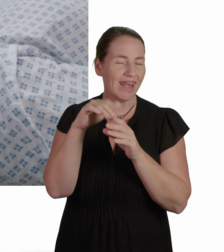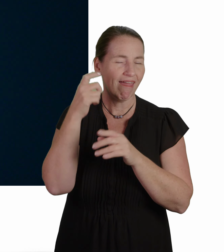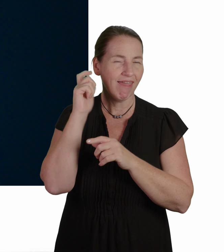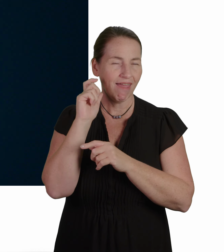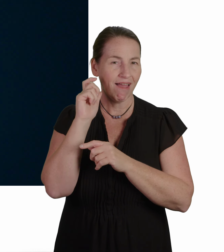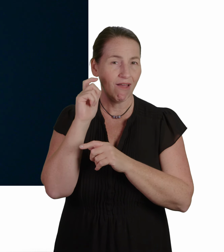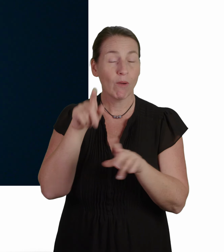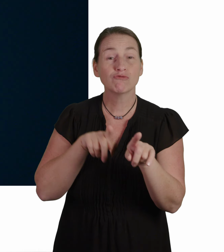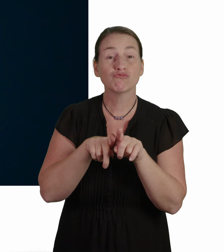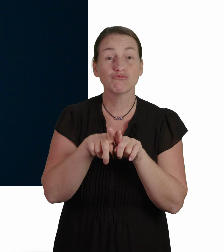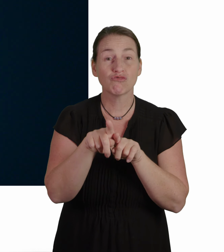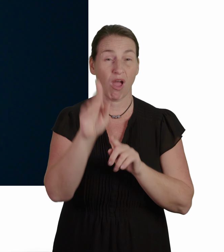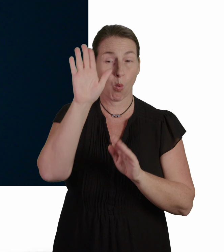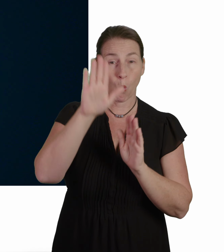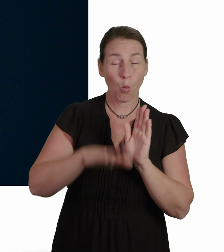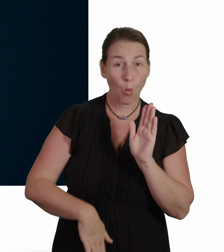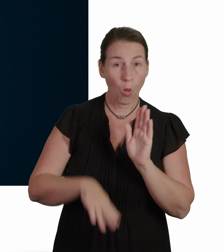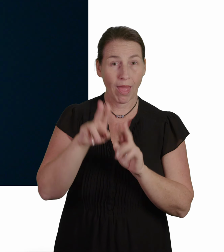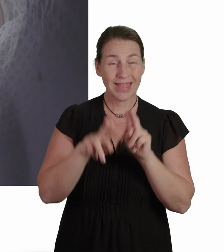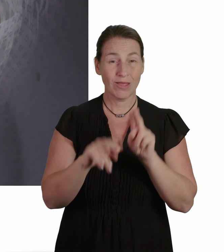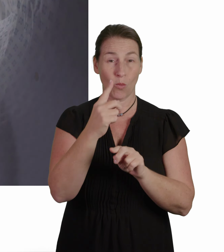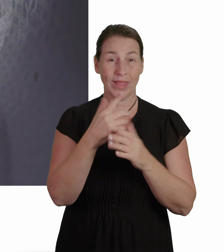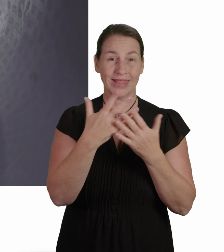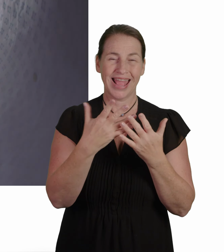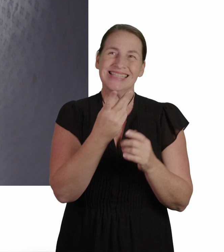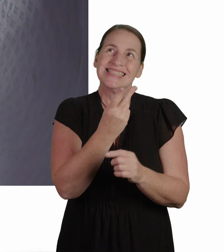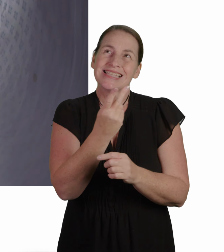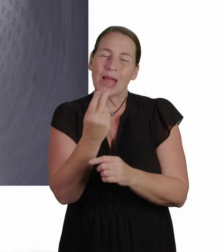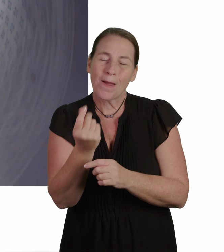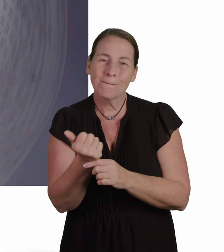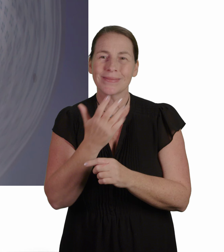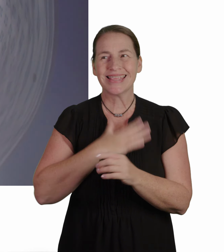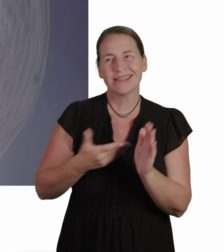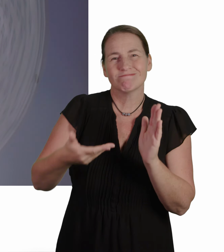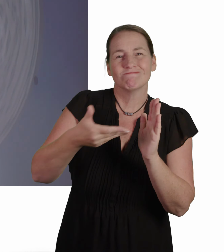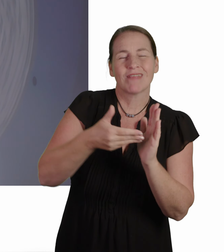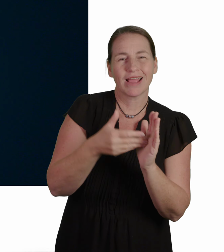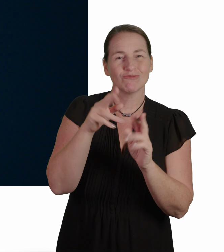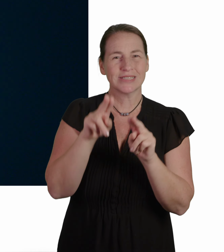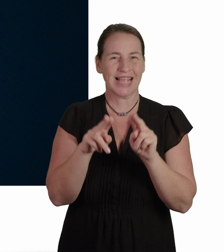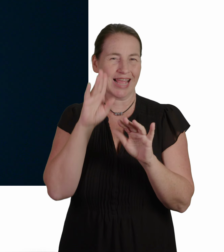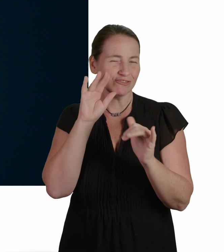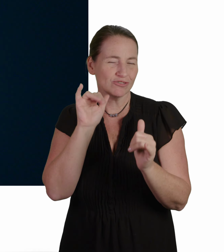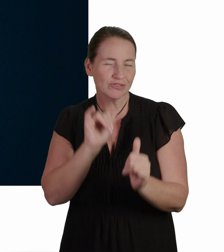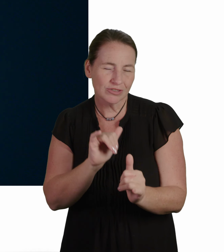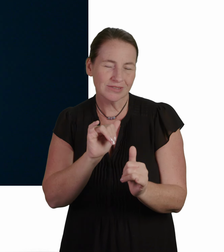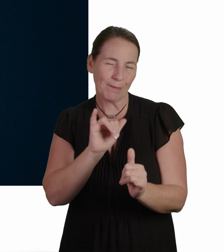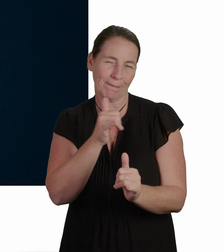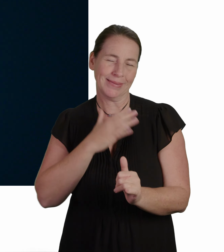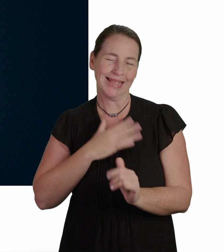We try to do all of the assessment on one day, but occasionally we need to do some additional tests, and you may need to come back on another day